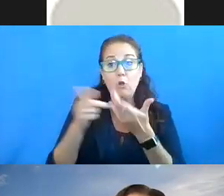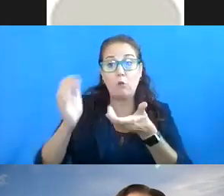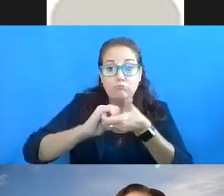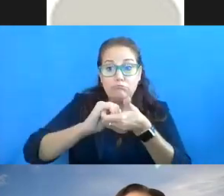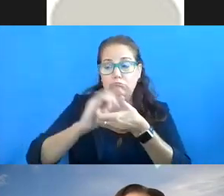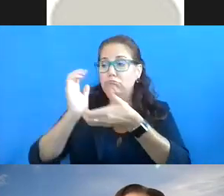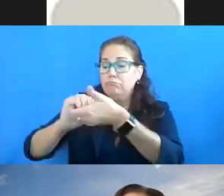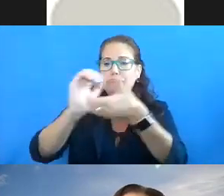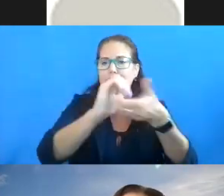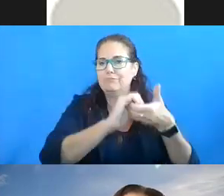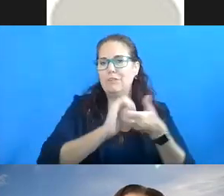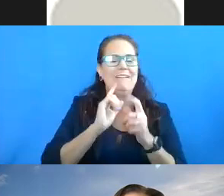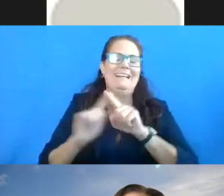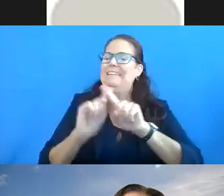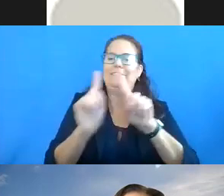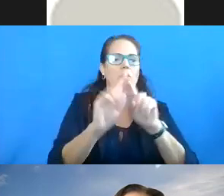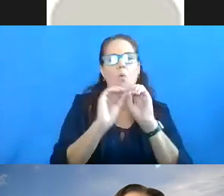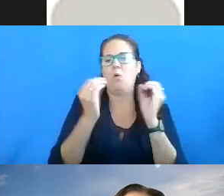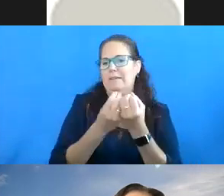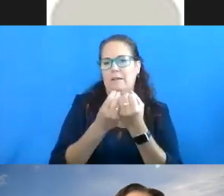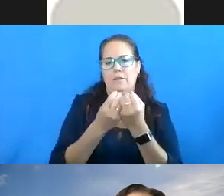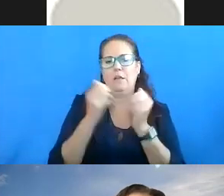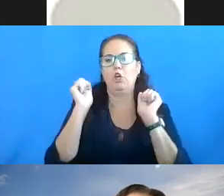There are so many different organizations that it could be, that could be your stakeholders.